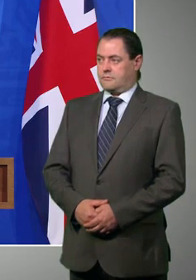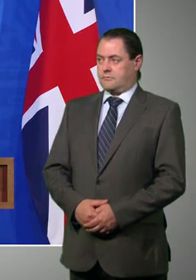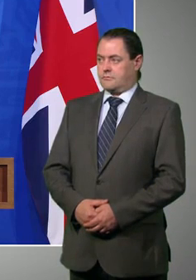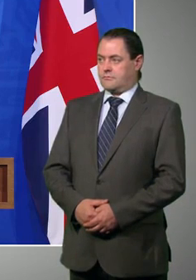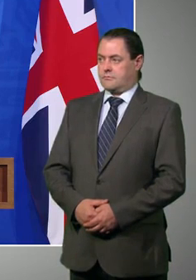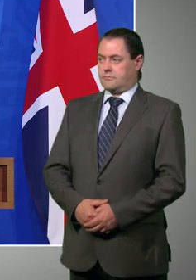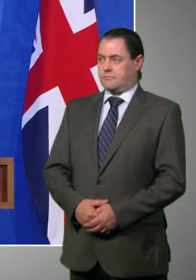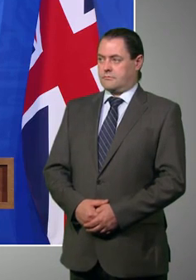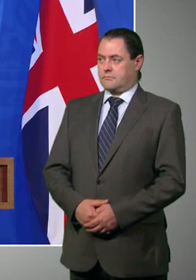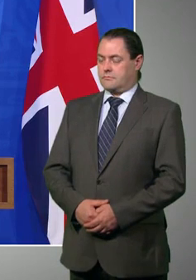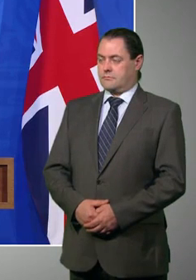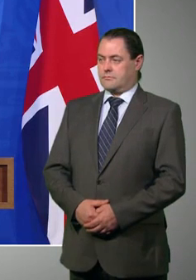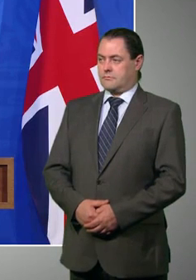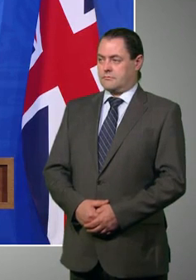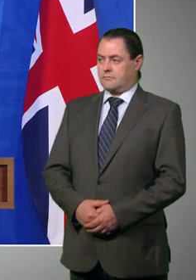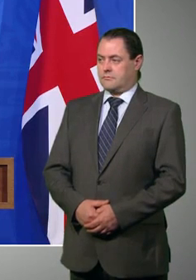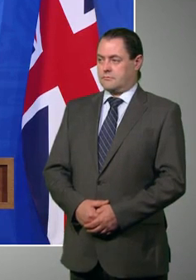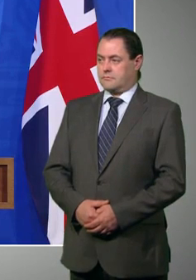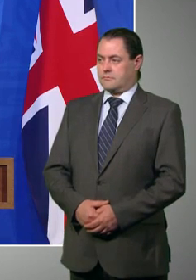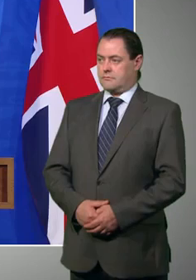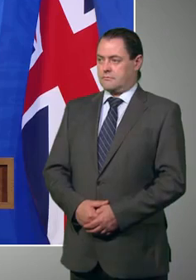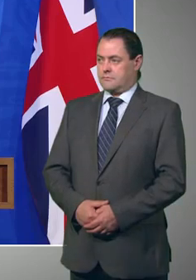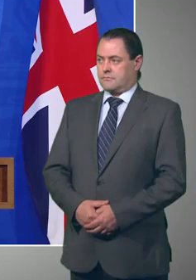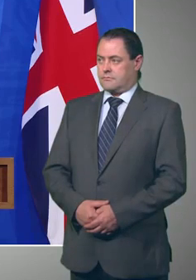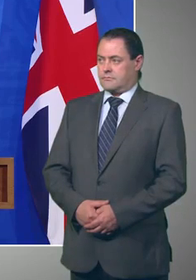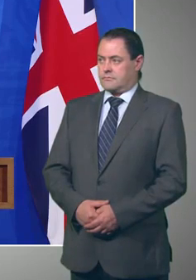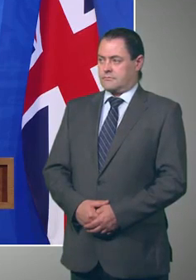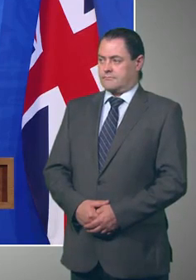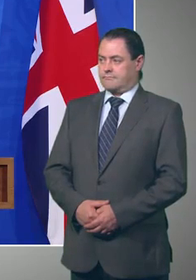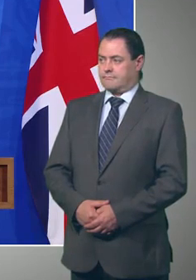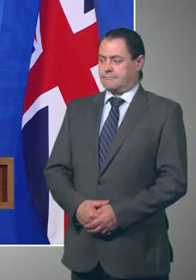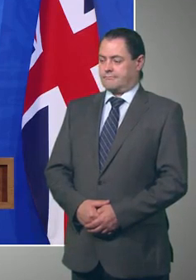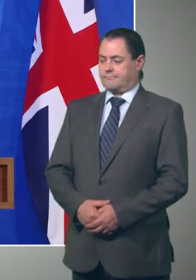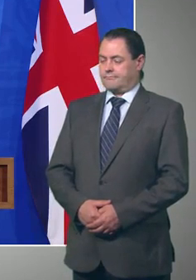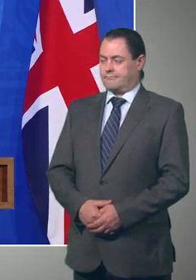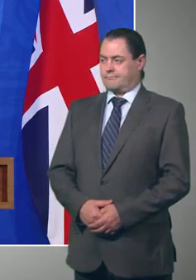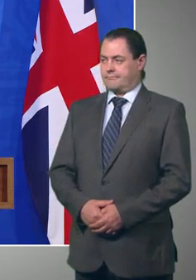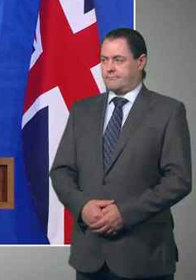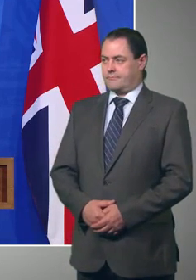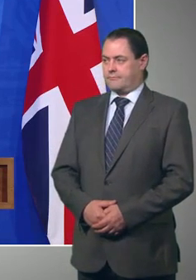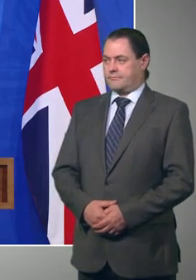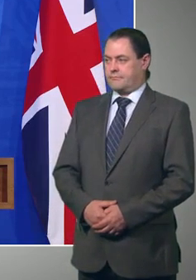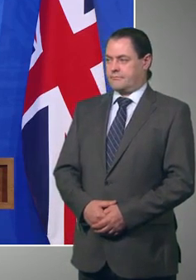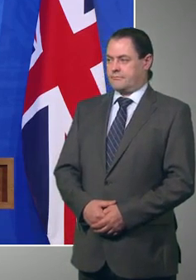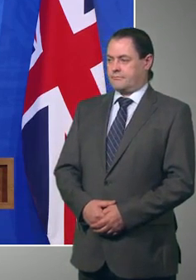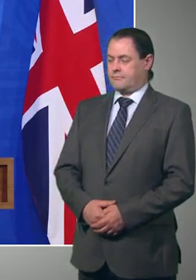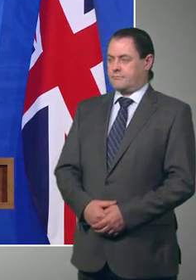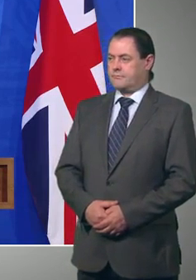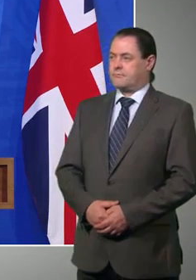to bring you up to speed on some new developments in our